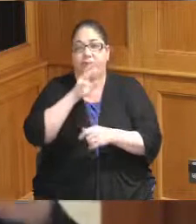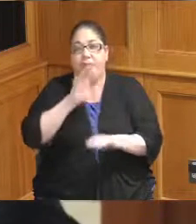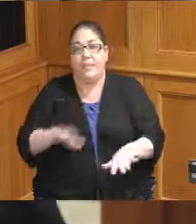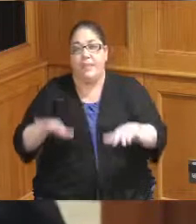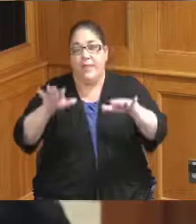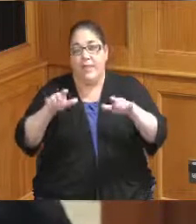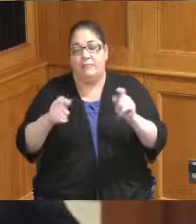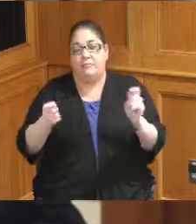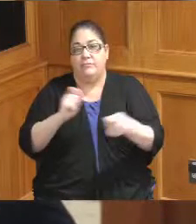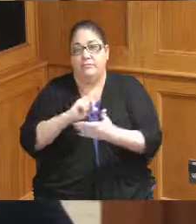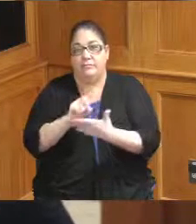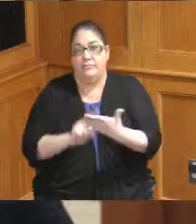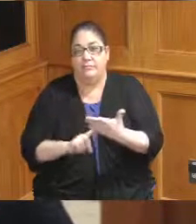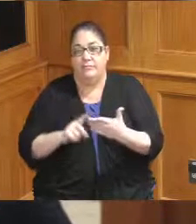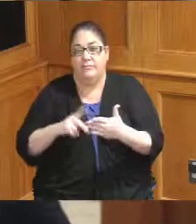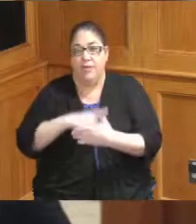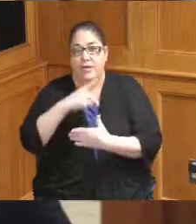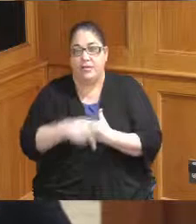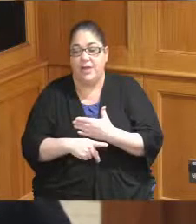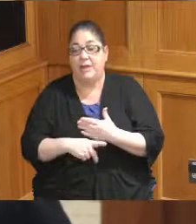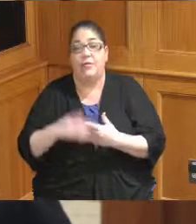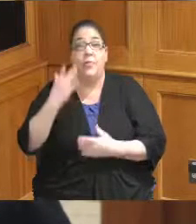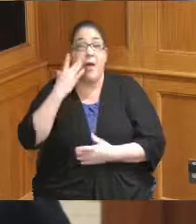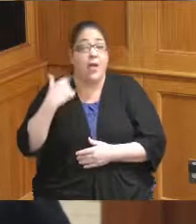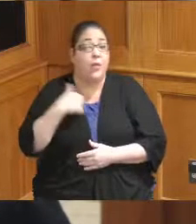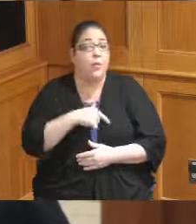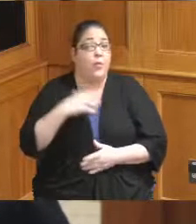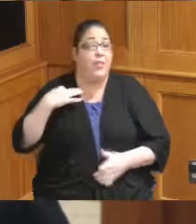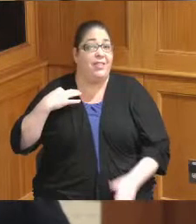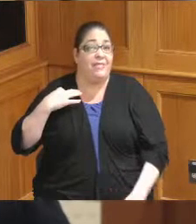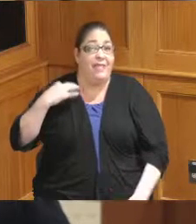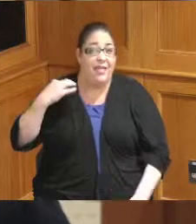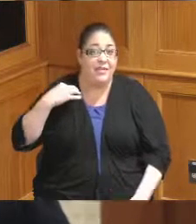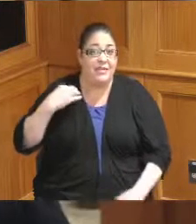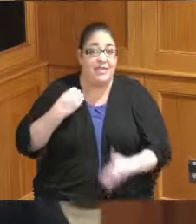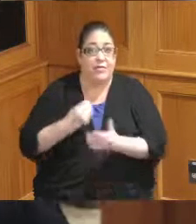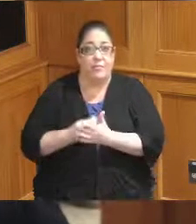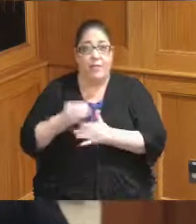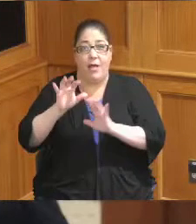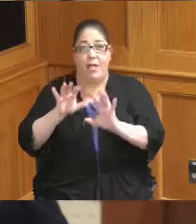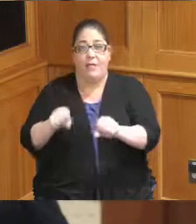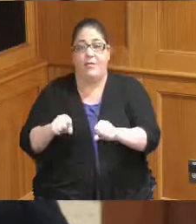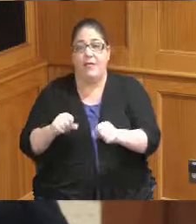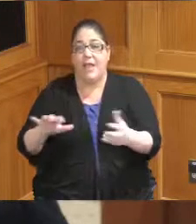the purpose of this project is to voluntarily acquire and demolish up to 31 Residential